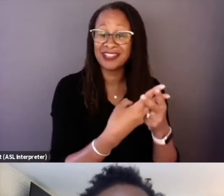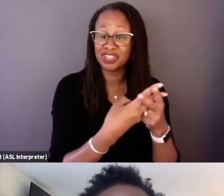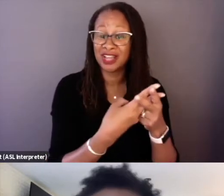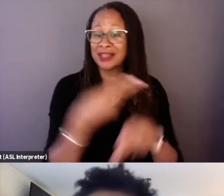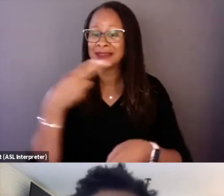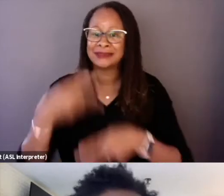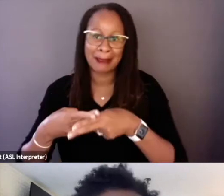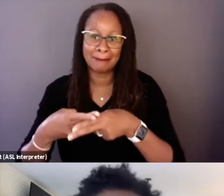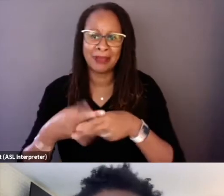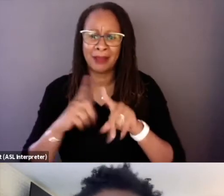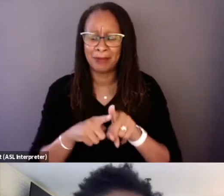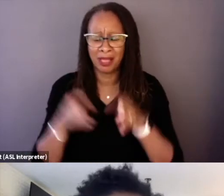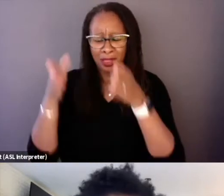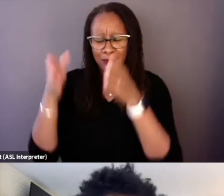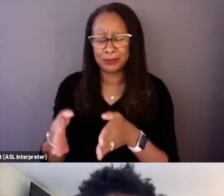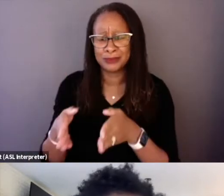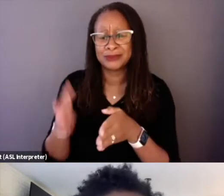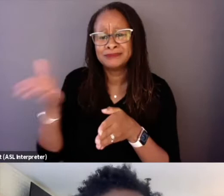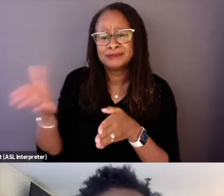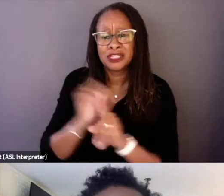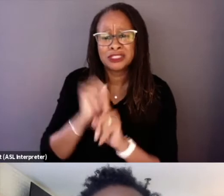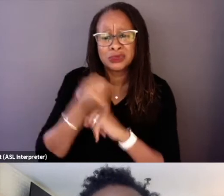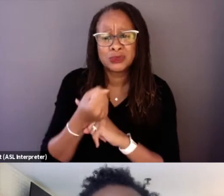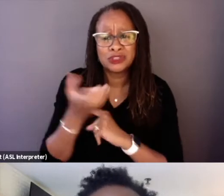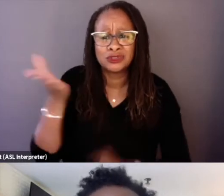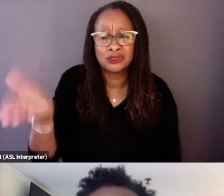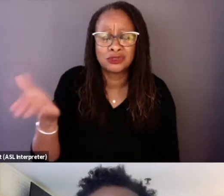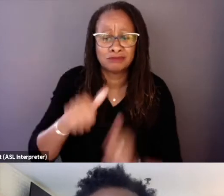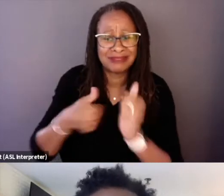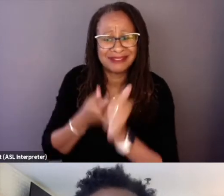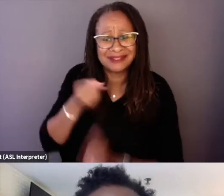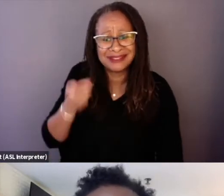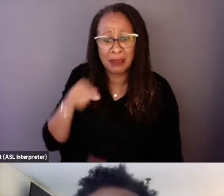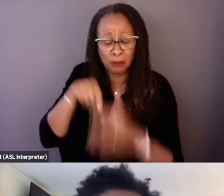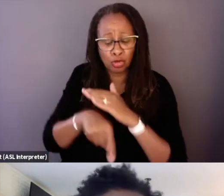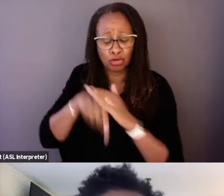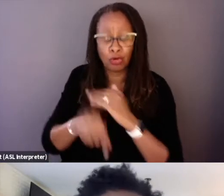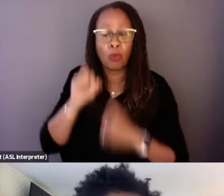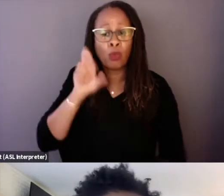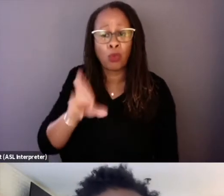but we didn't know the circumstances around this murder or who she was.